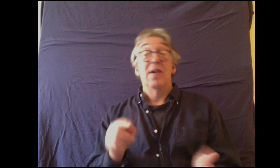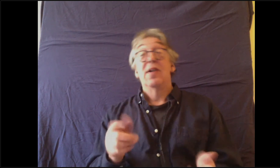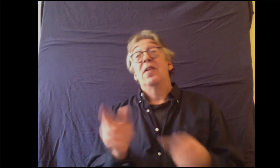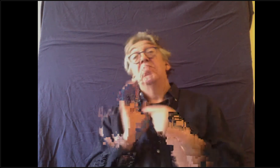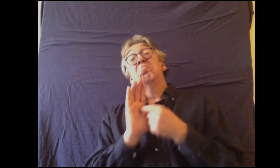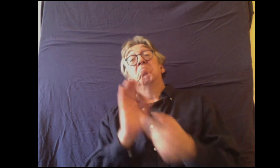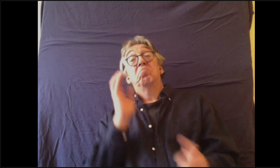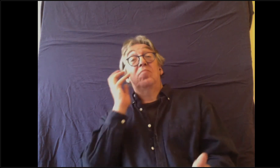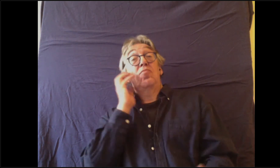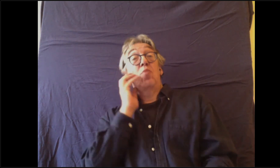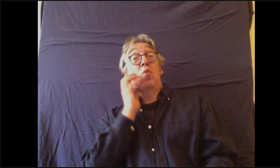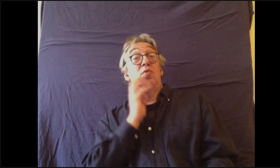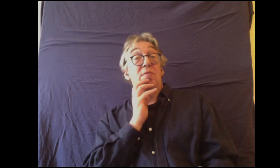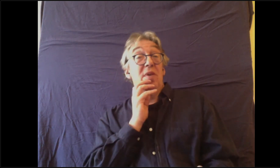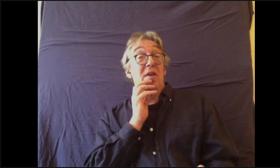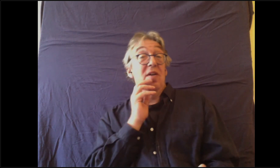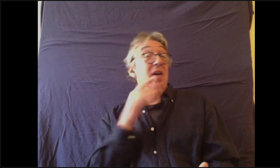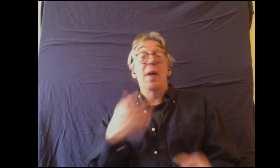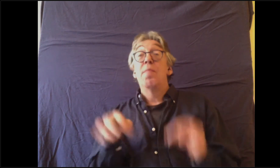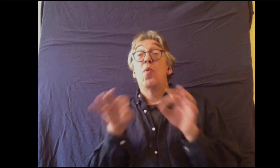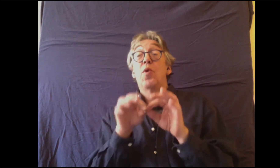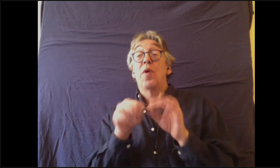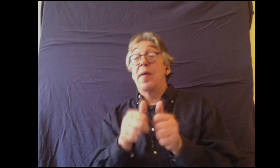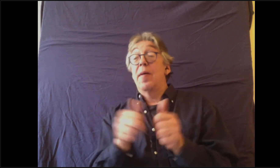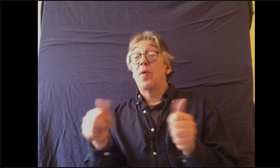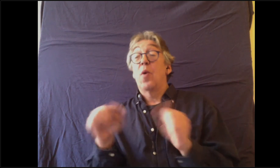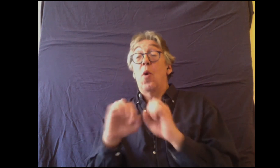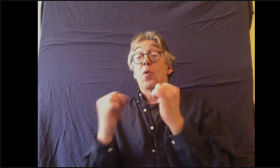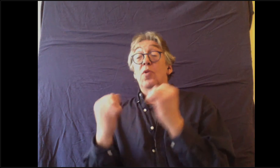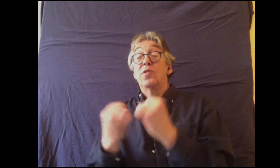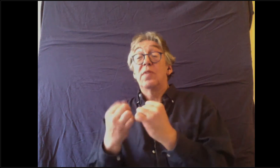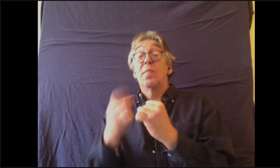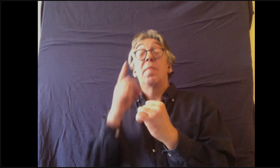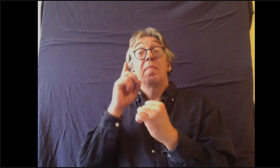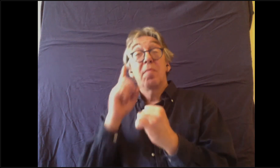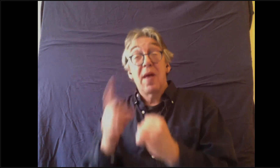to have capacity building programs being undertaken.